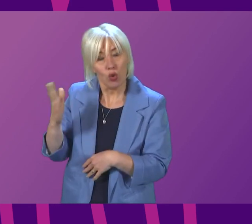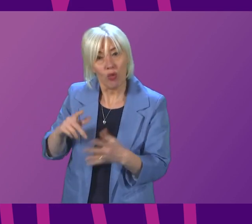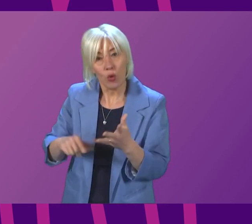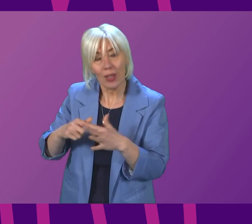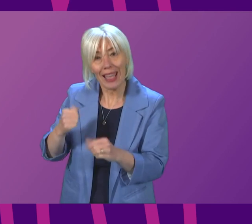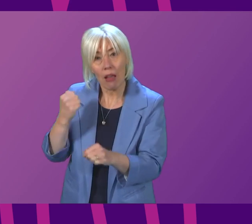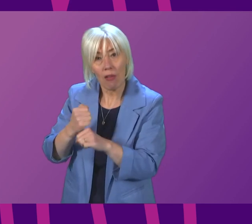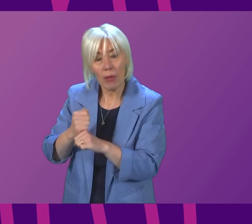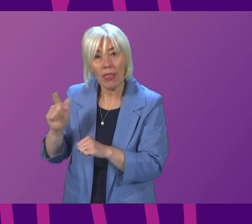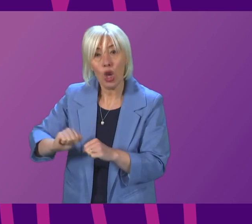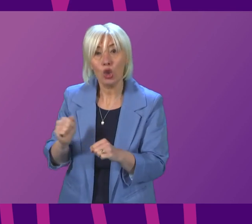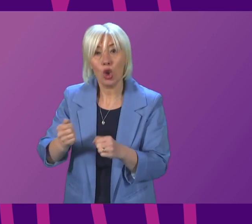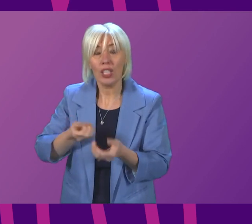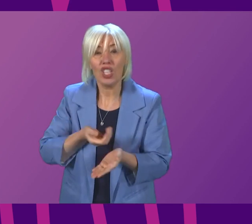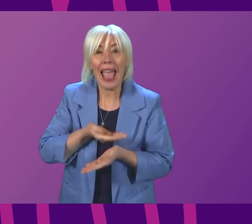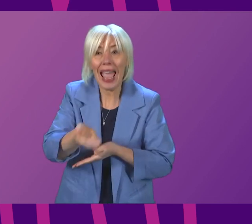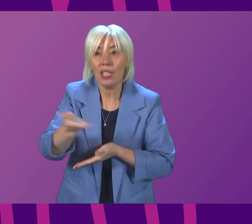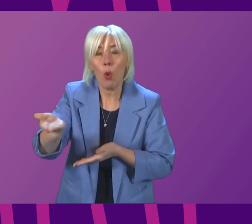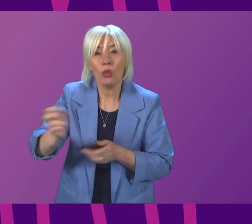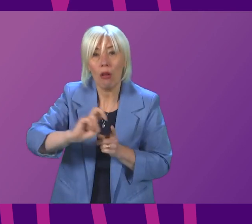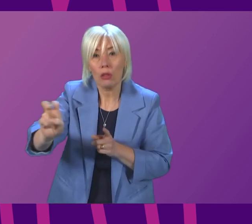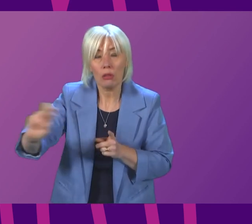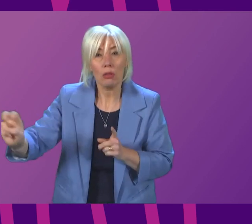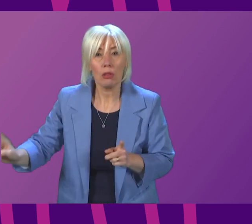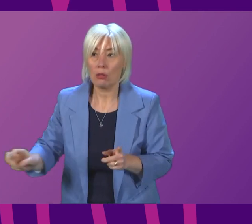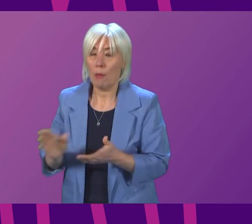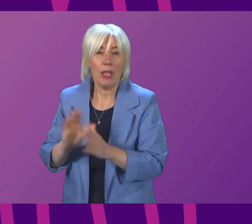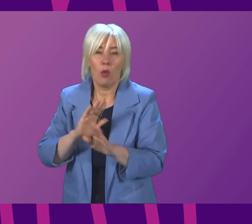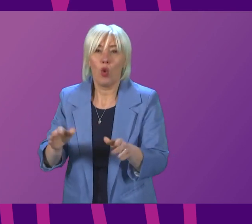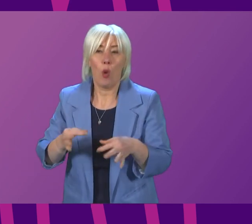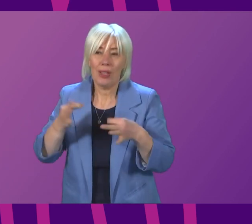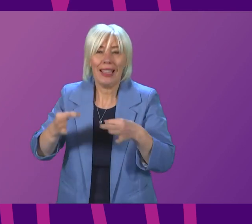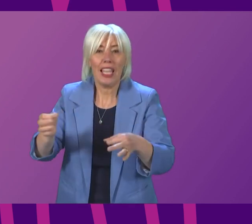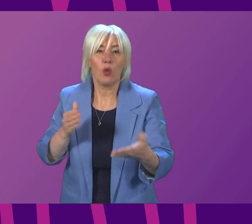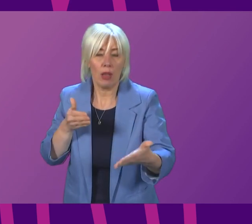exporters will not be damaged by yet more delays at borders?